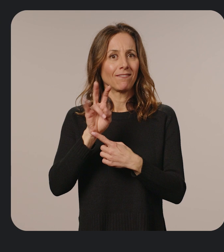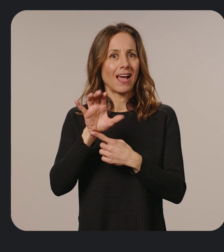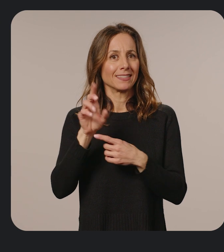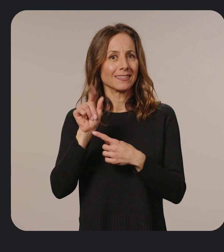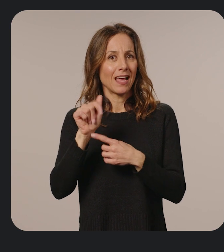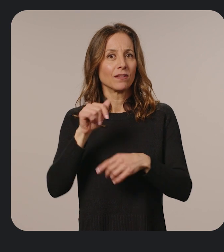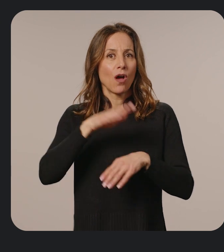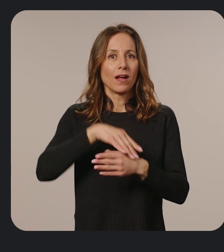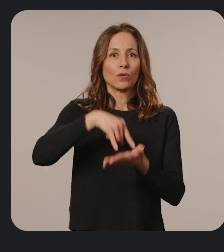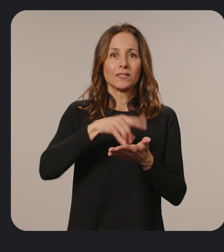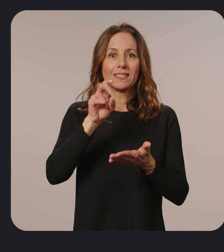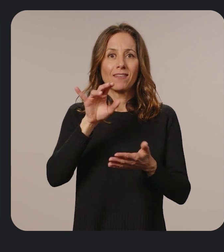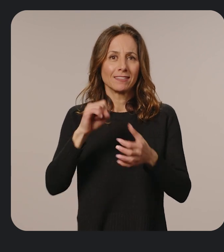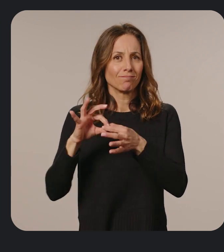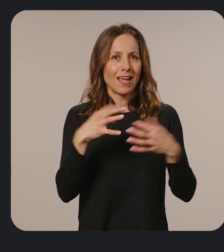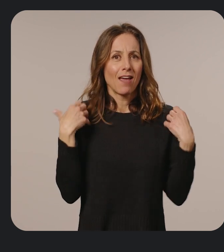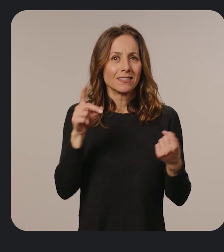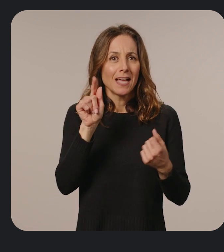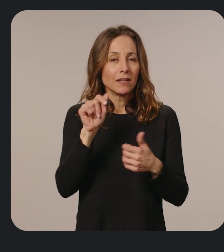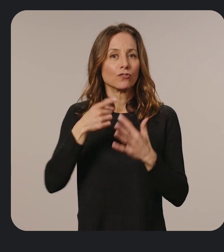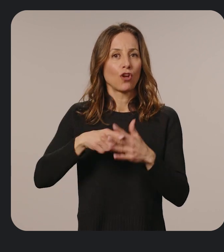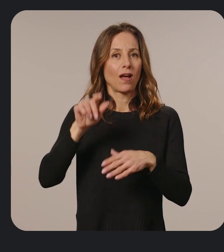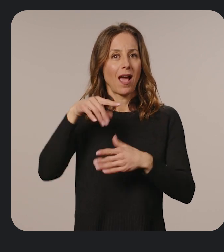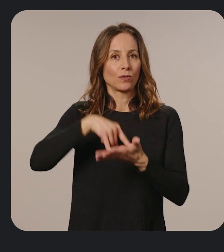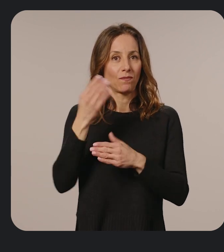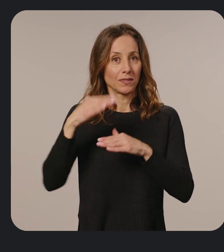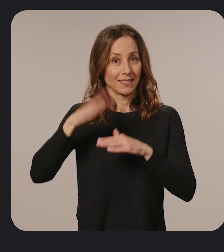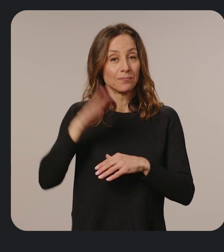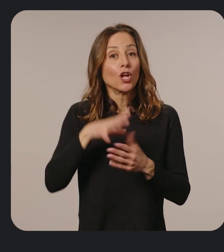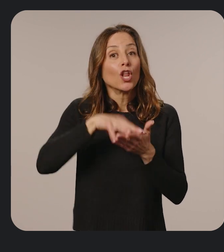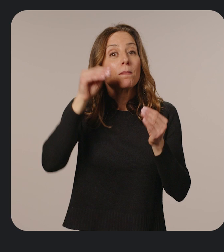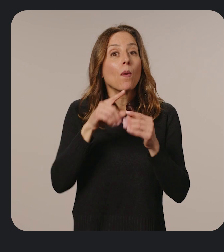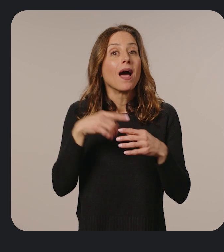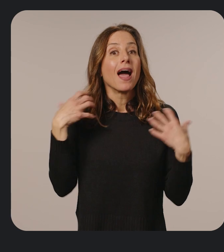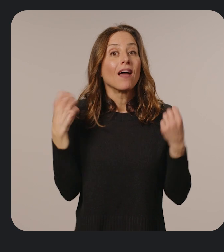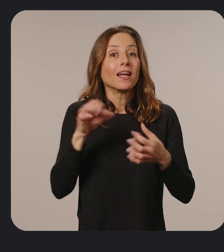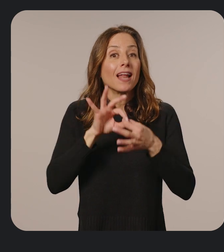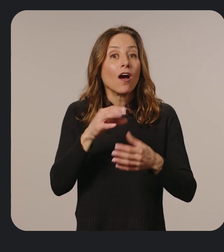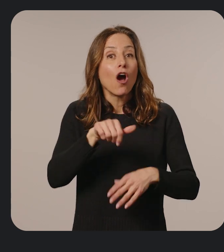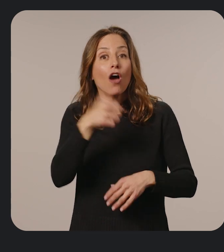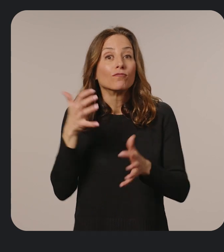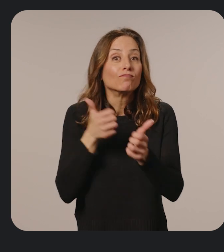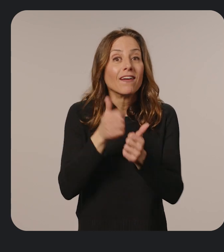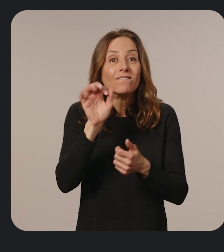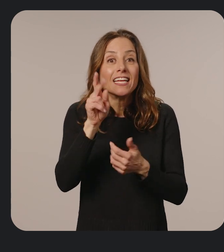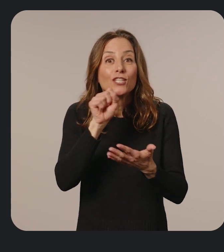health data between apps starting with Android 14. To learn more about Health Connect and other upcoming features for health services on Wear OS,